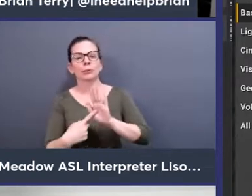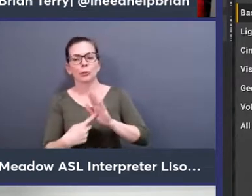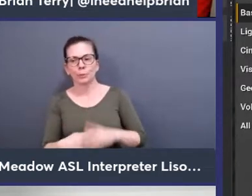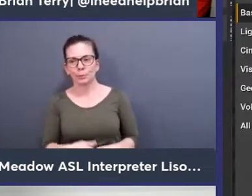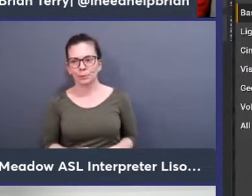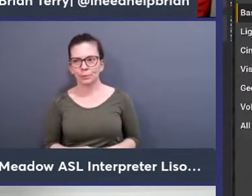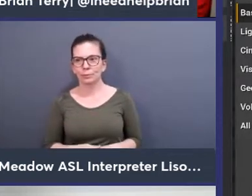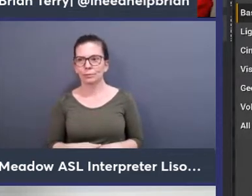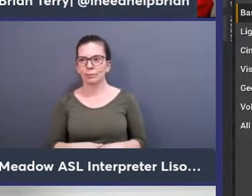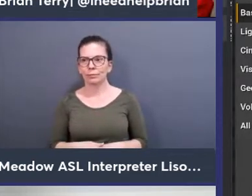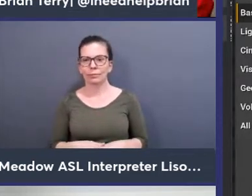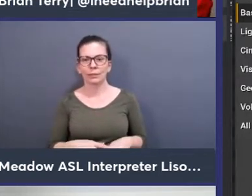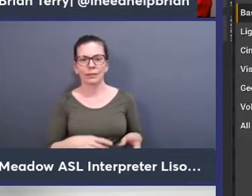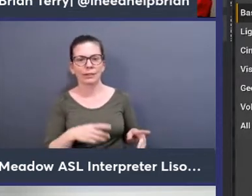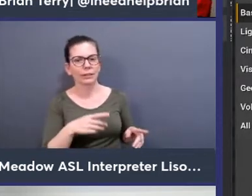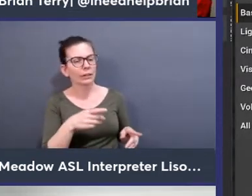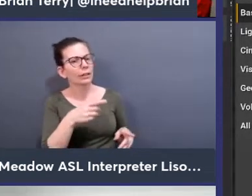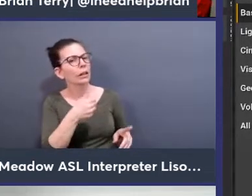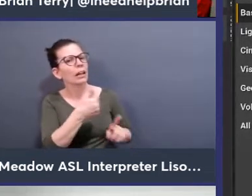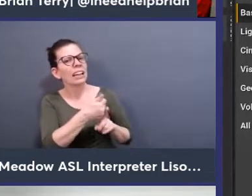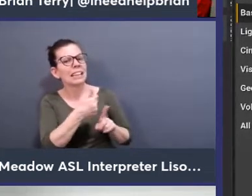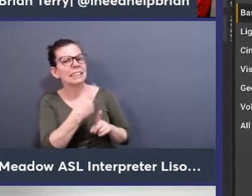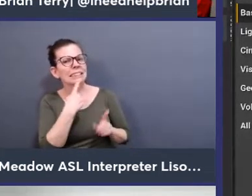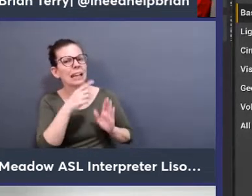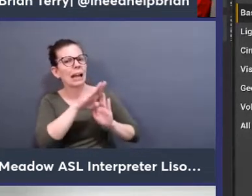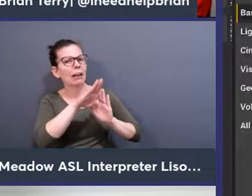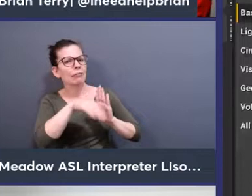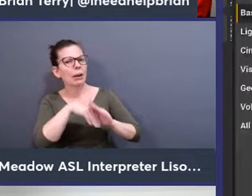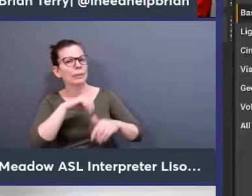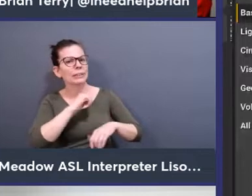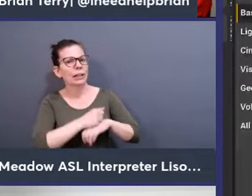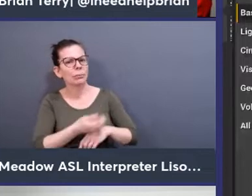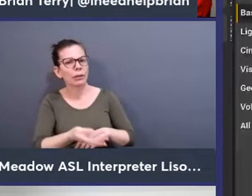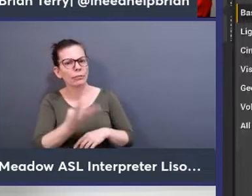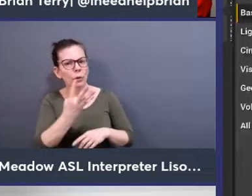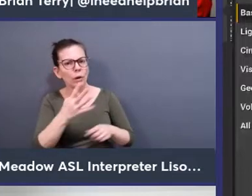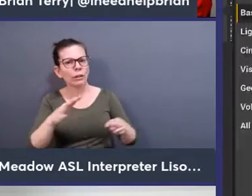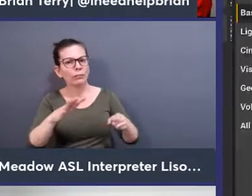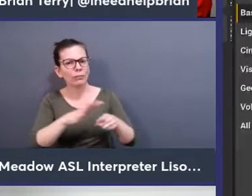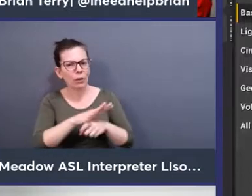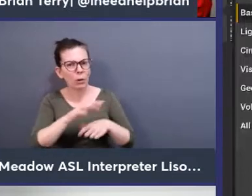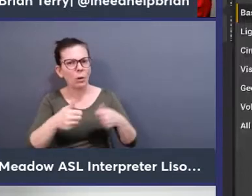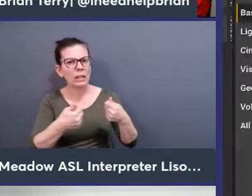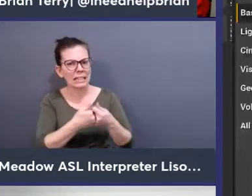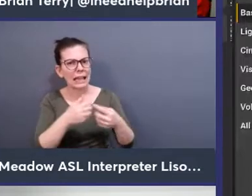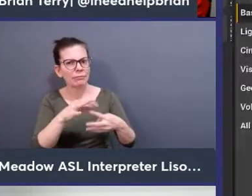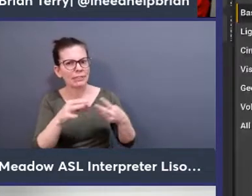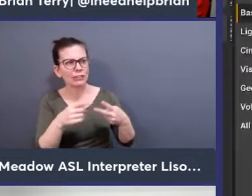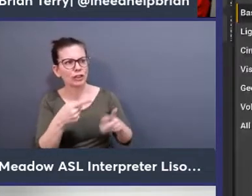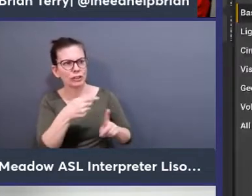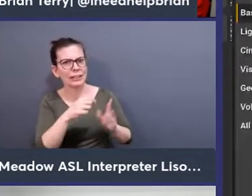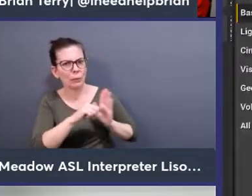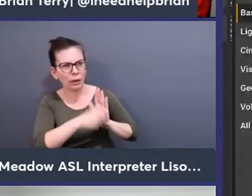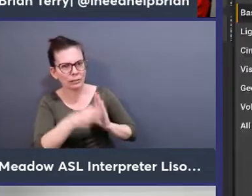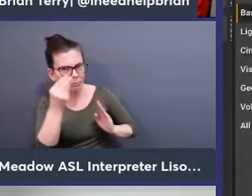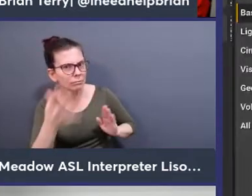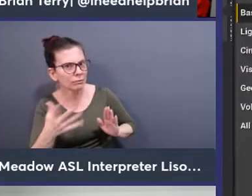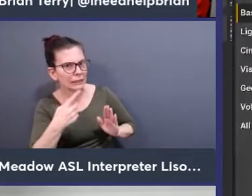He said that it took him half an hour to set up four whole game features. That's what he just said. I know, I know.